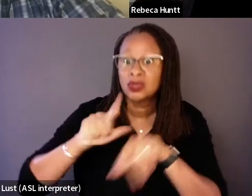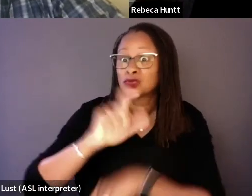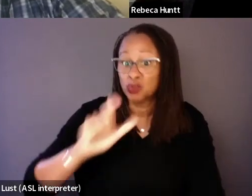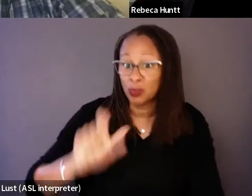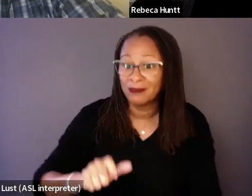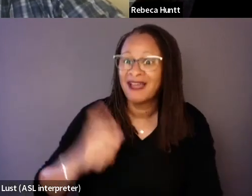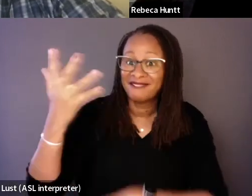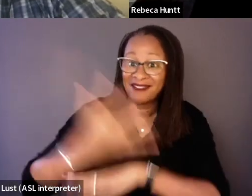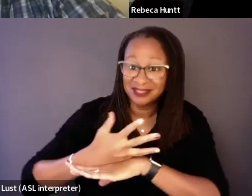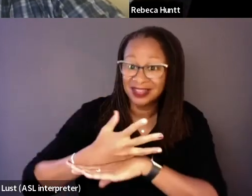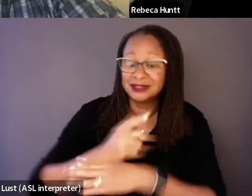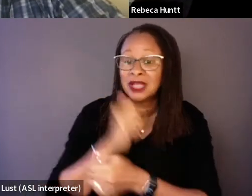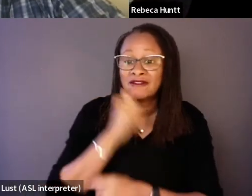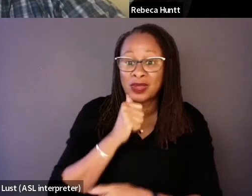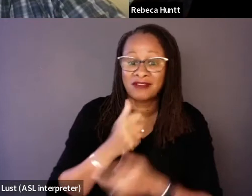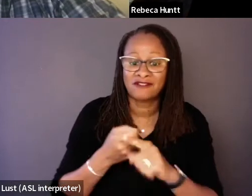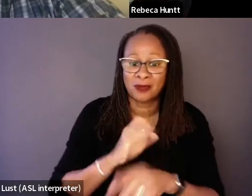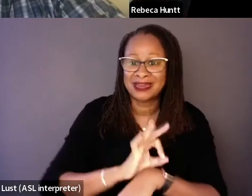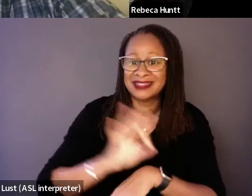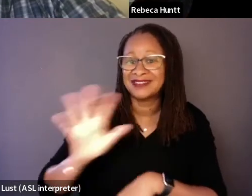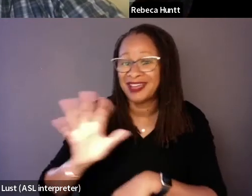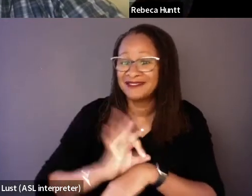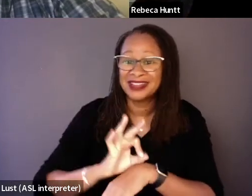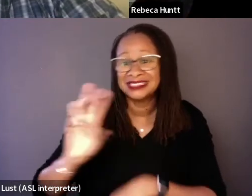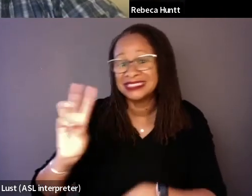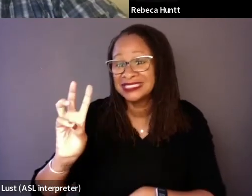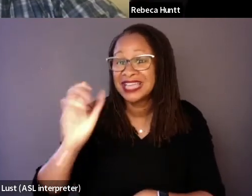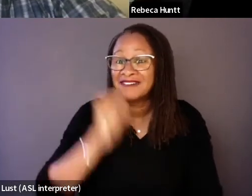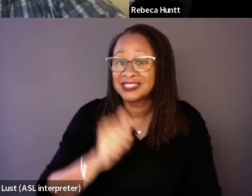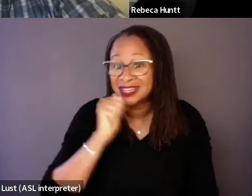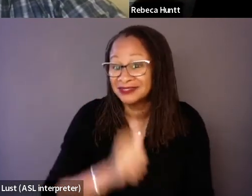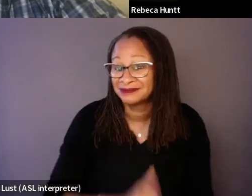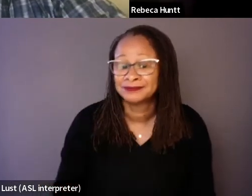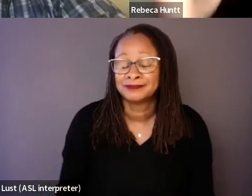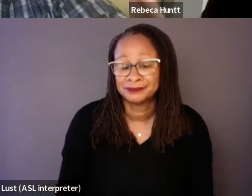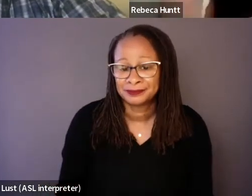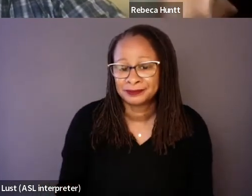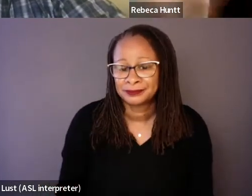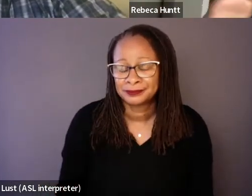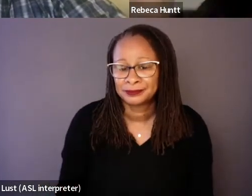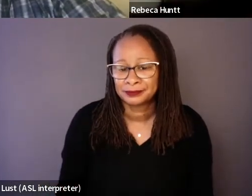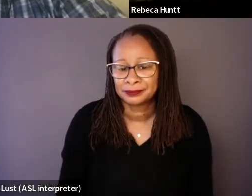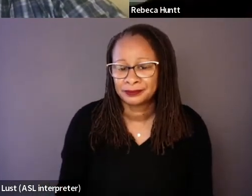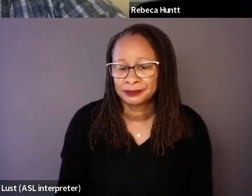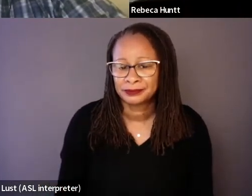9:00 to 6:00 every single day, you know, sometimes, save more maybe a week at a time or something, a